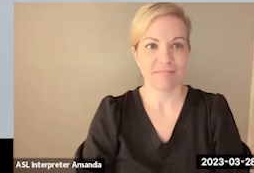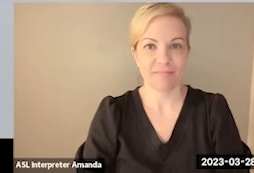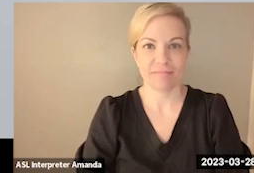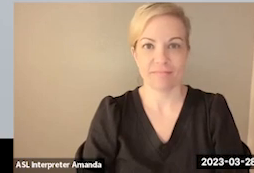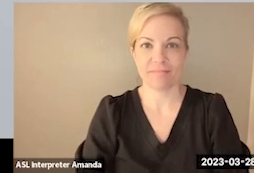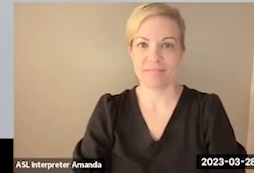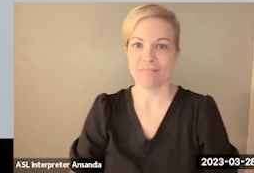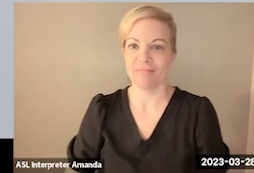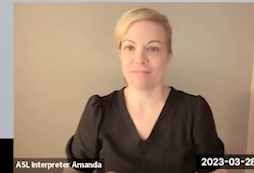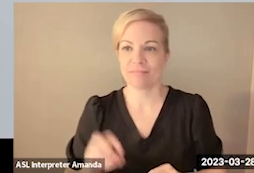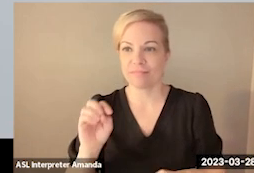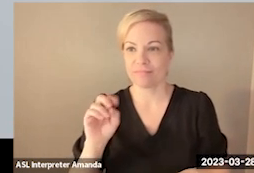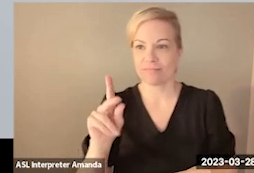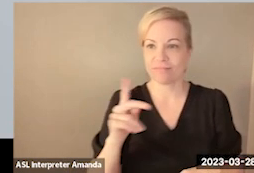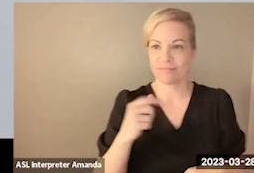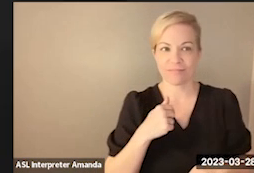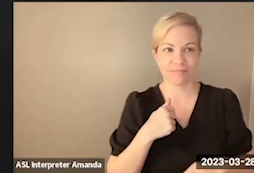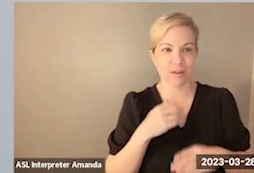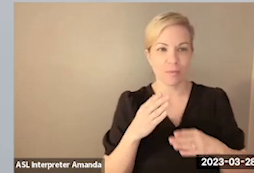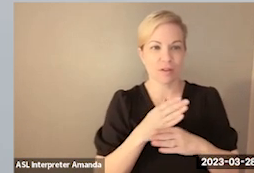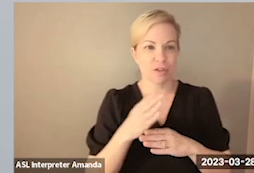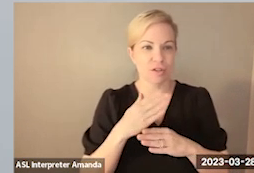Kimberly: and then go back to that. But Kimberly: okay.